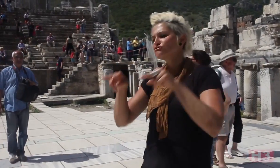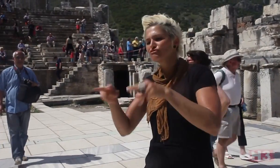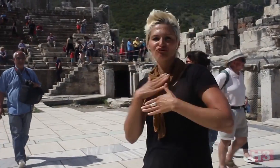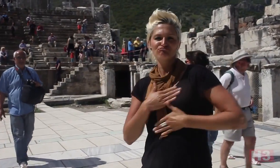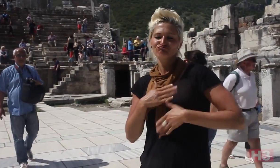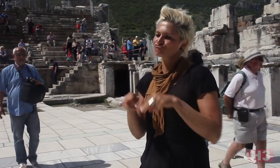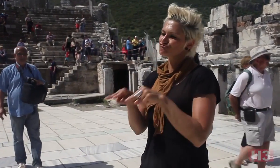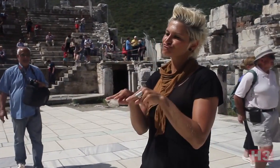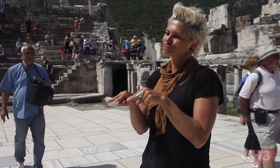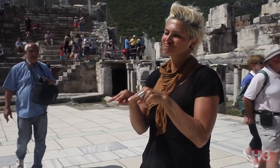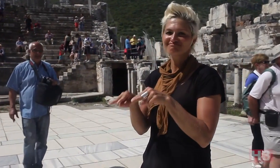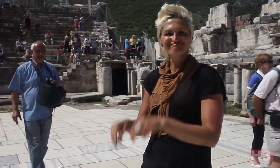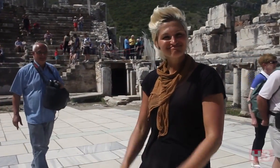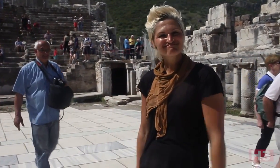People come here to entertain themselves.